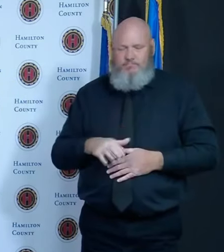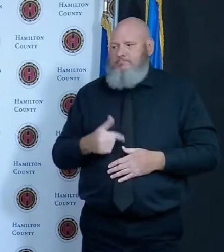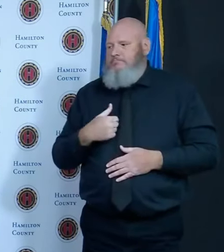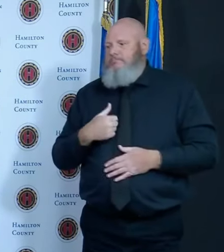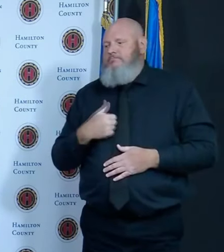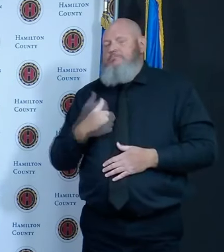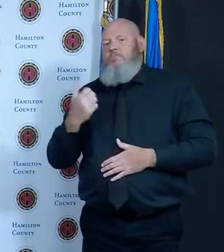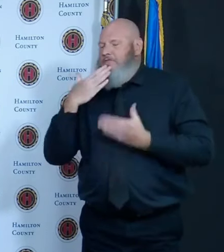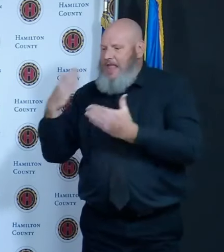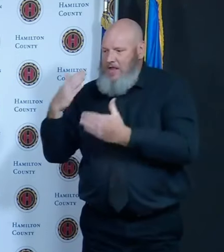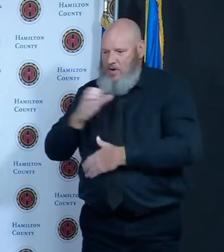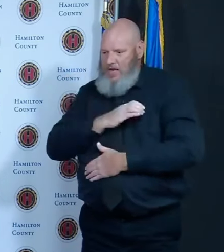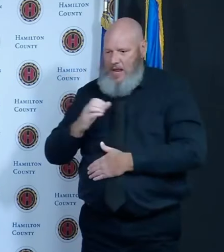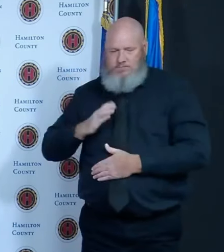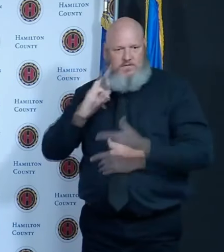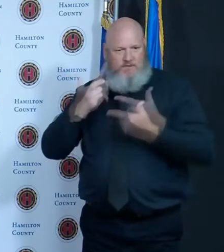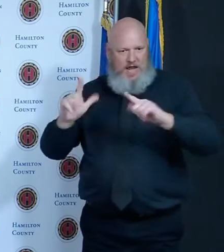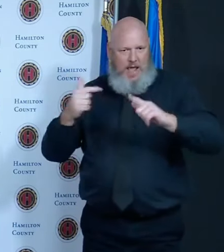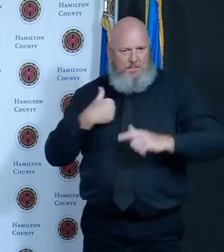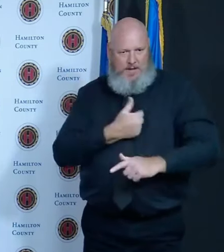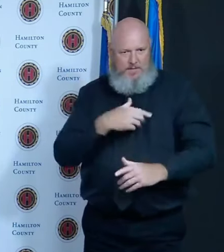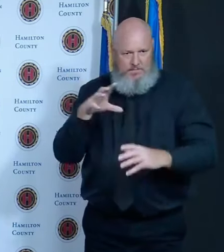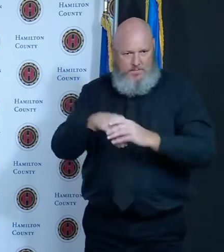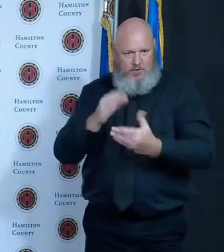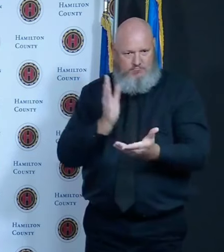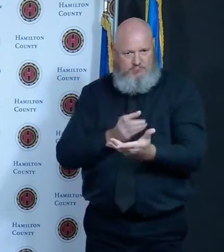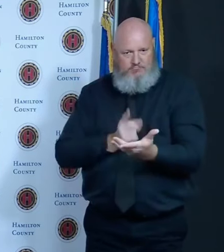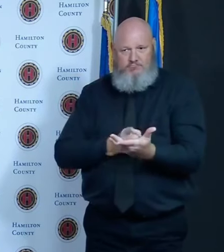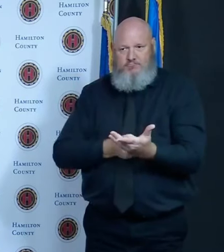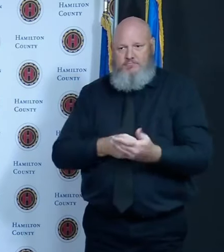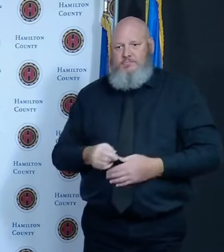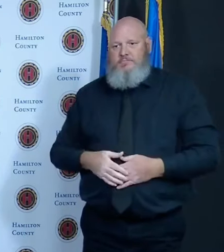you and and thank you again to all three of you for being with us virtually we